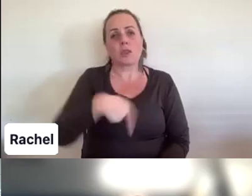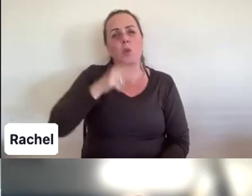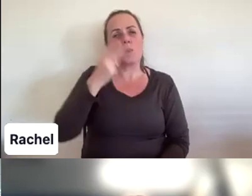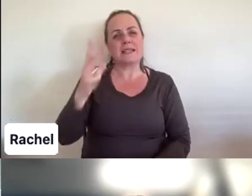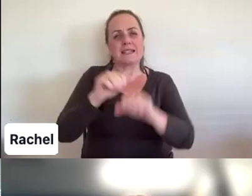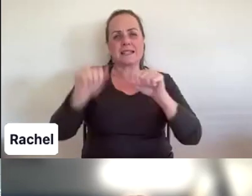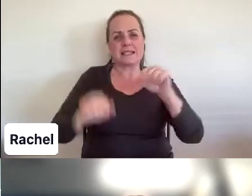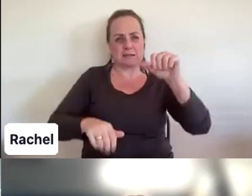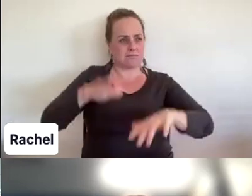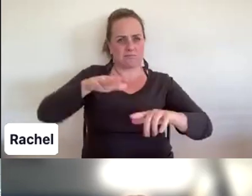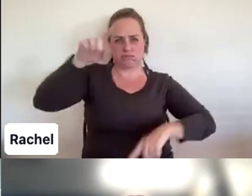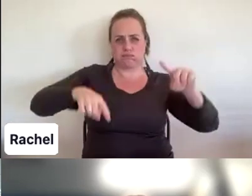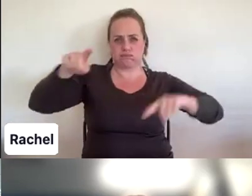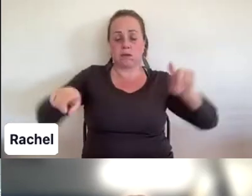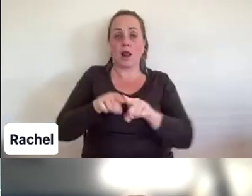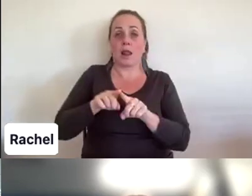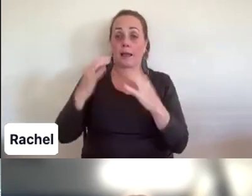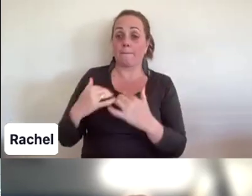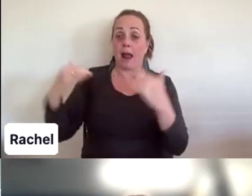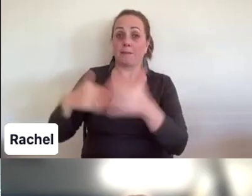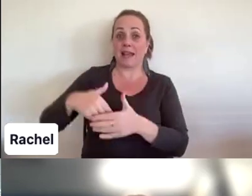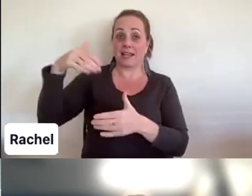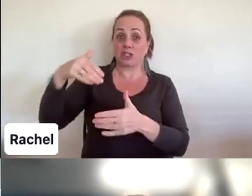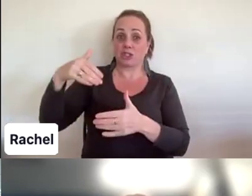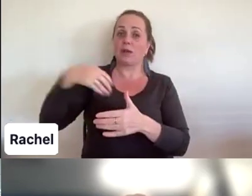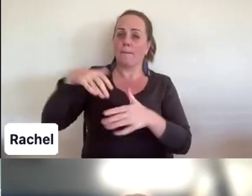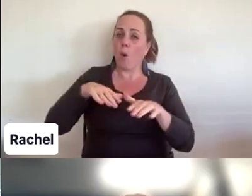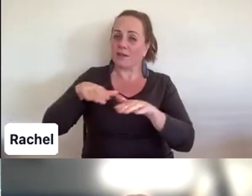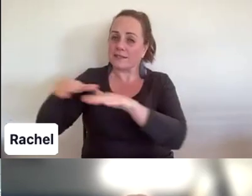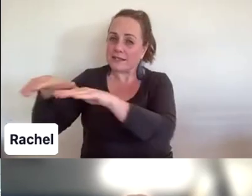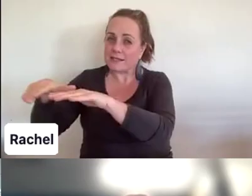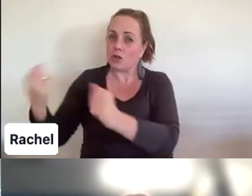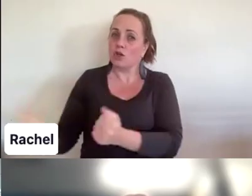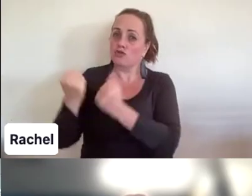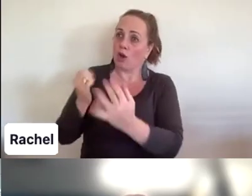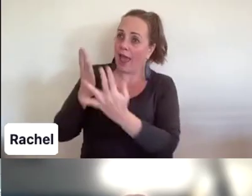In parliamentary elections there tends to be more consistency and a stronger accessibility focus,